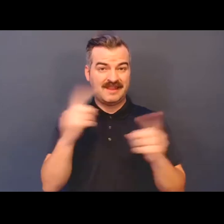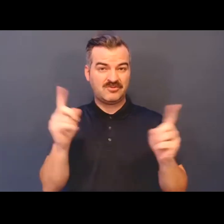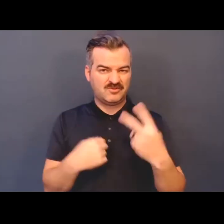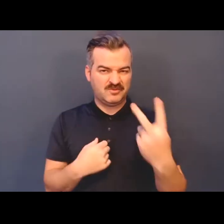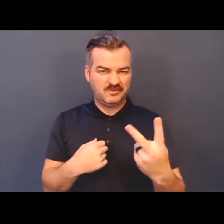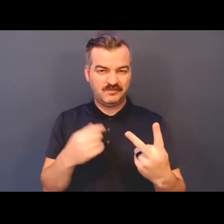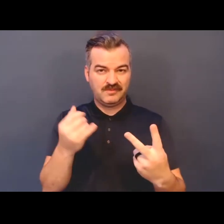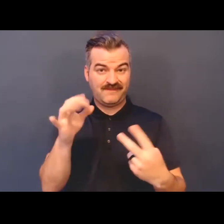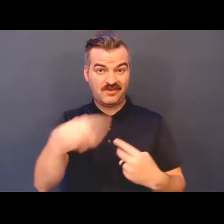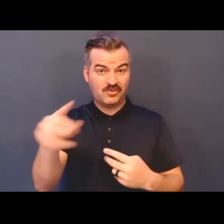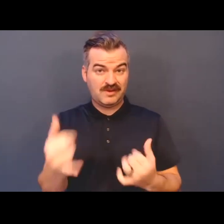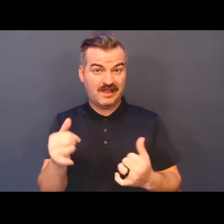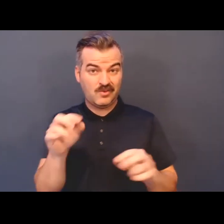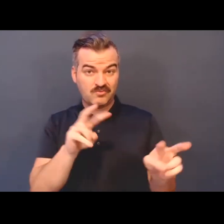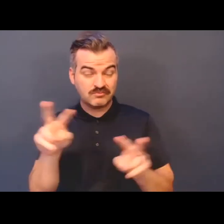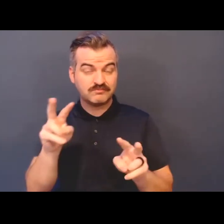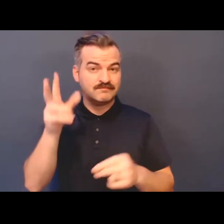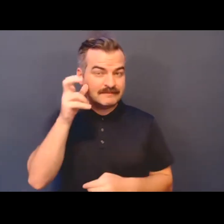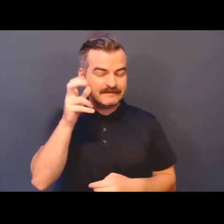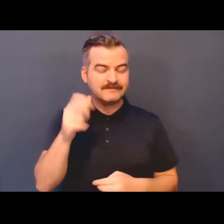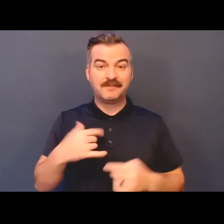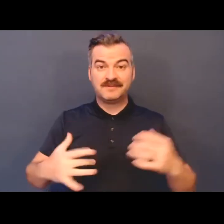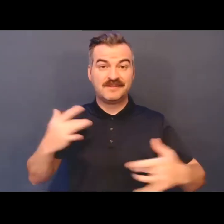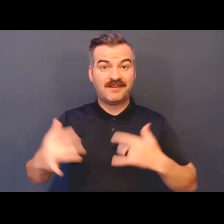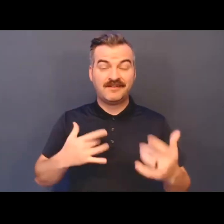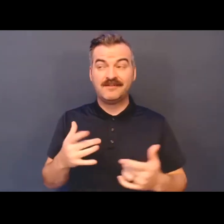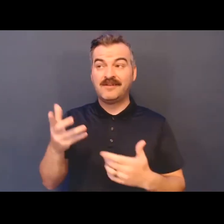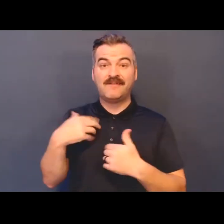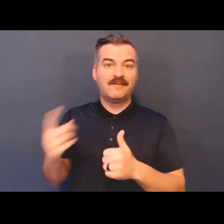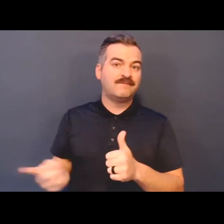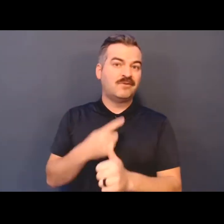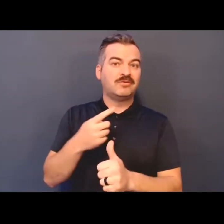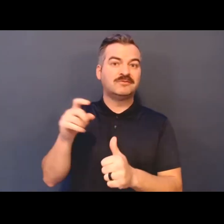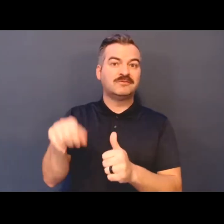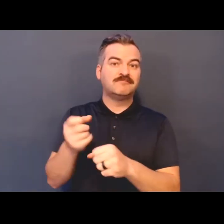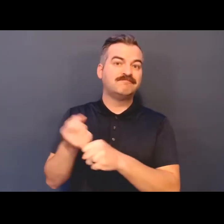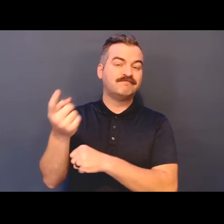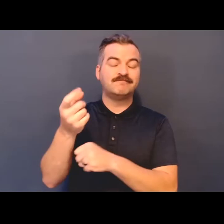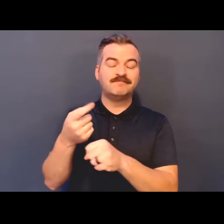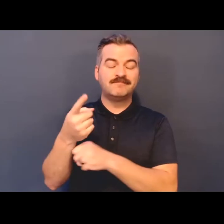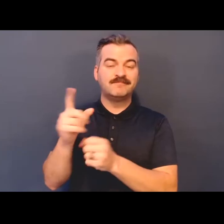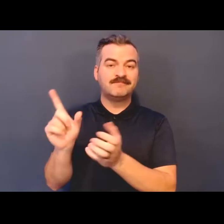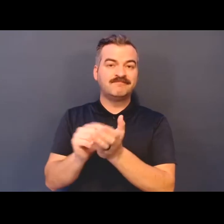15:06:03 I'm very excited that the inaugural issue of the Journal of philosophy and disability,